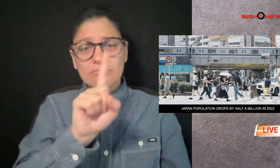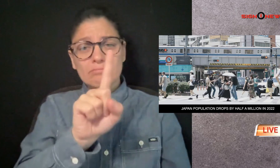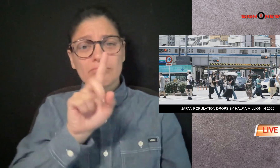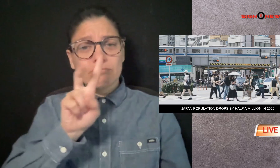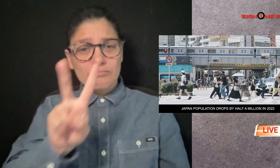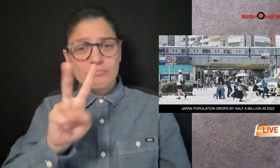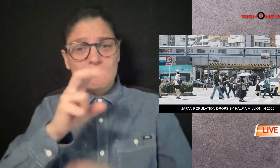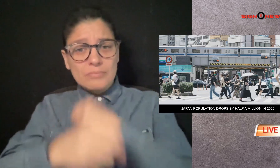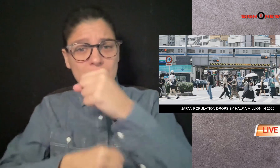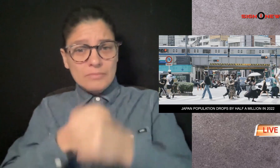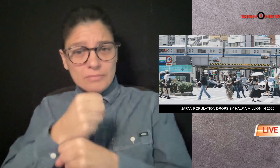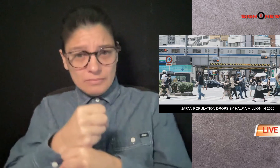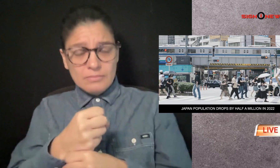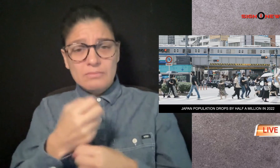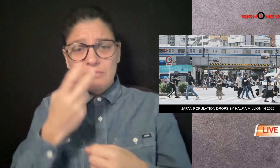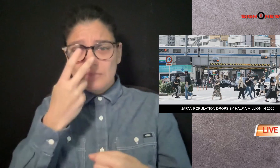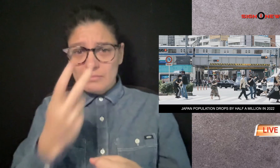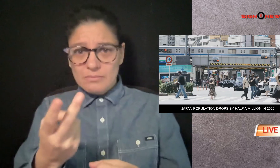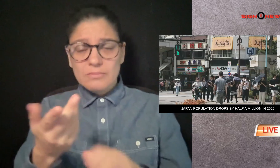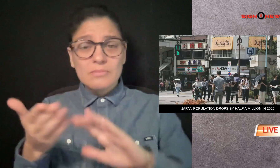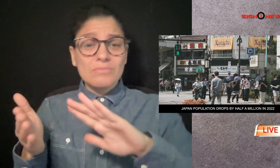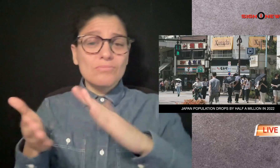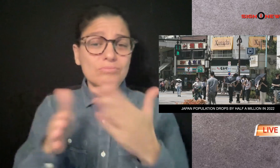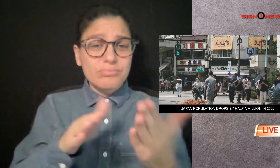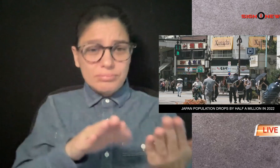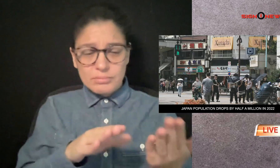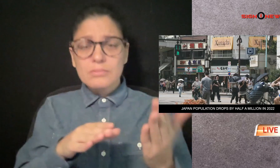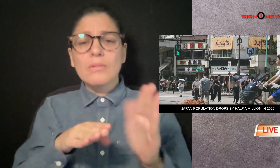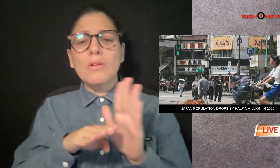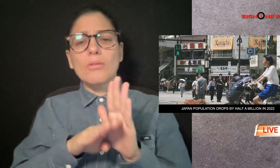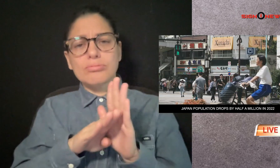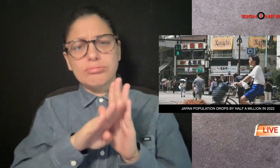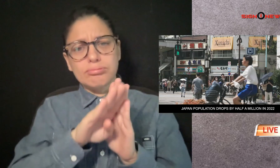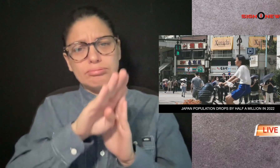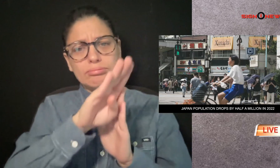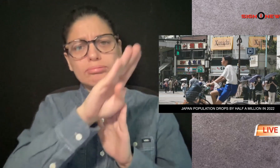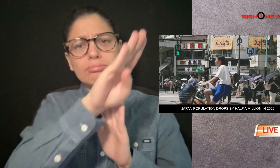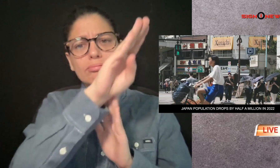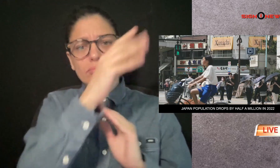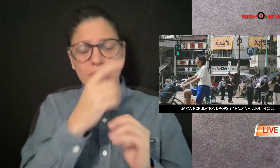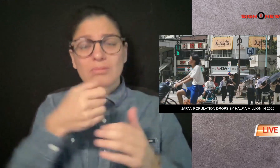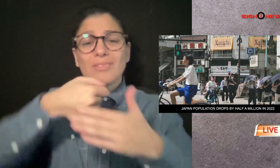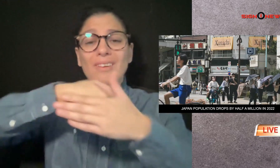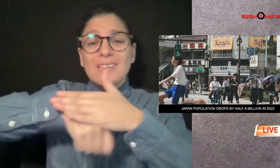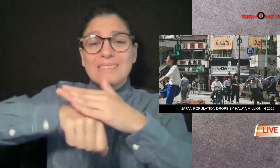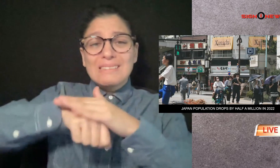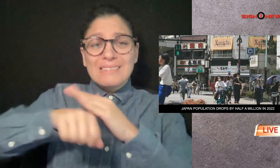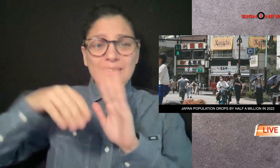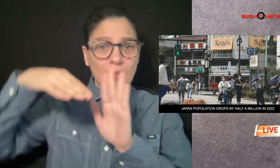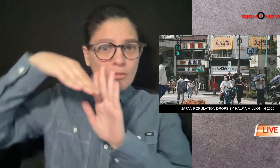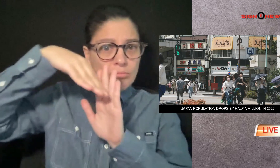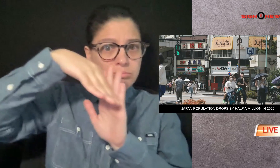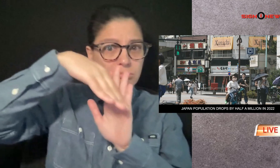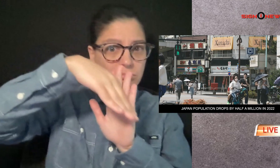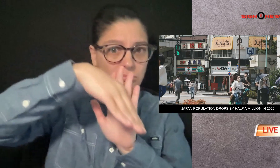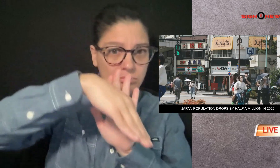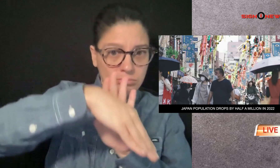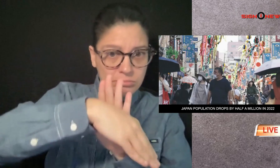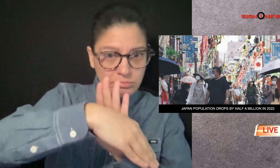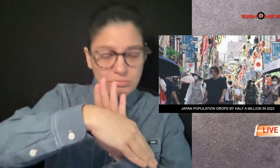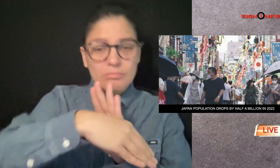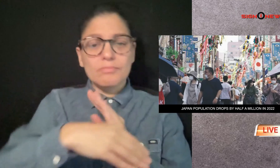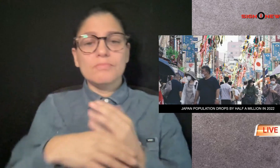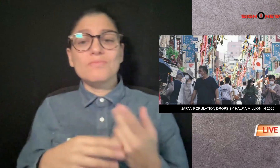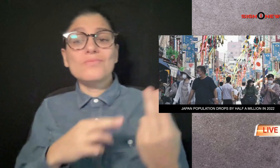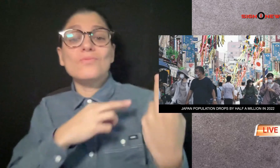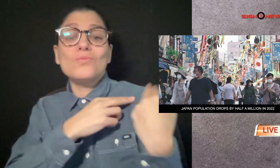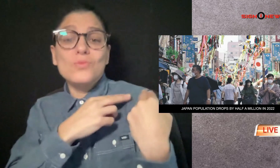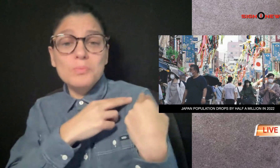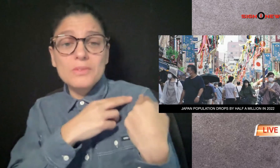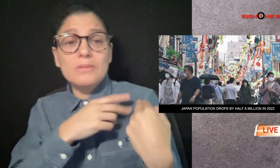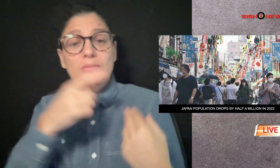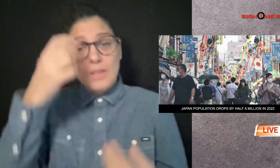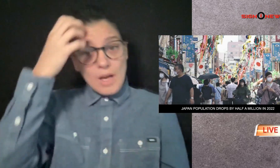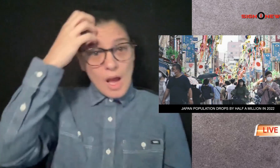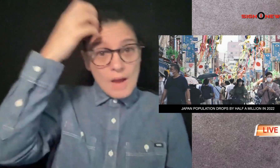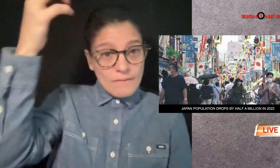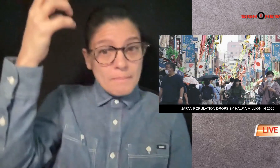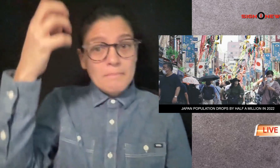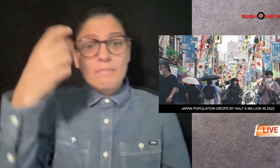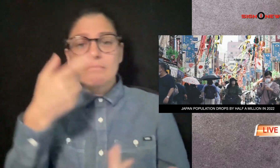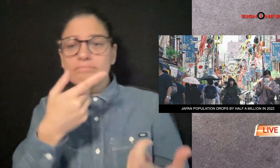data it is the 12th straight year the number of deaths rose and the number of births fell